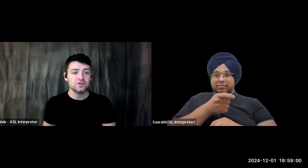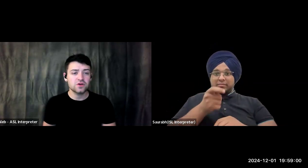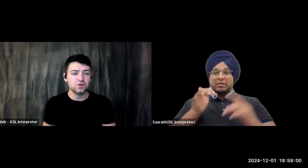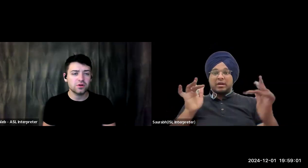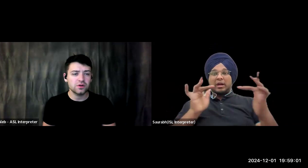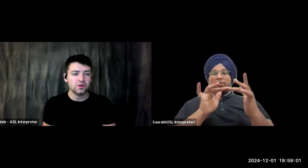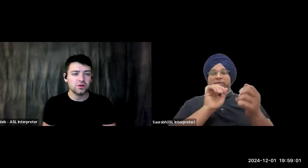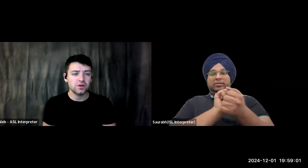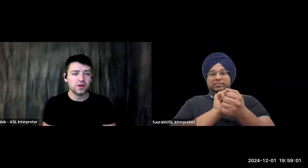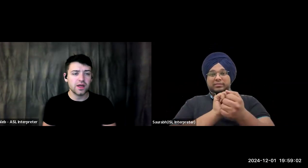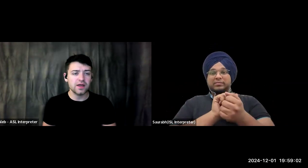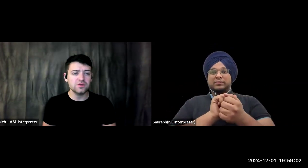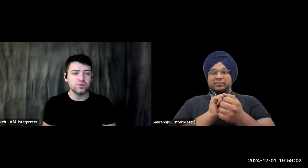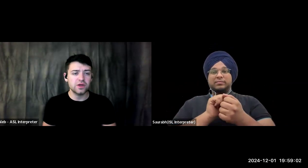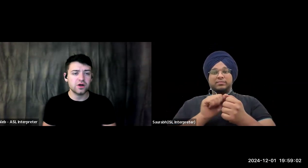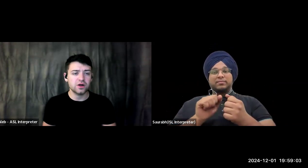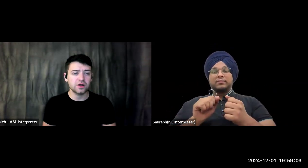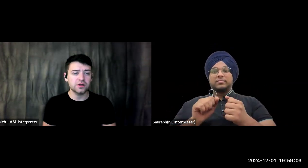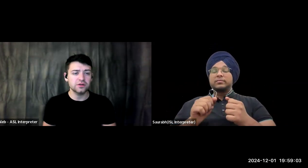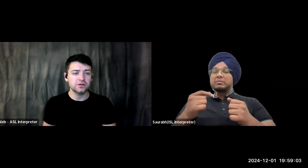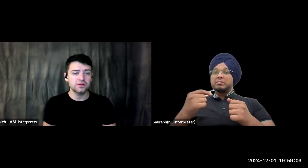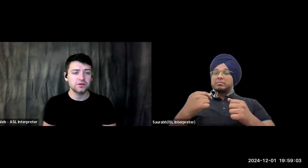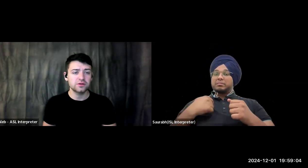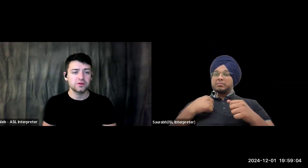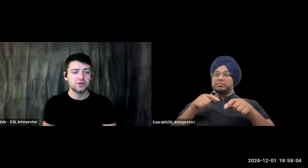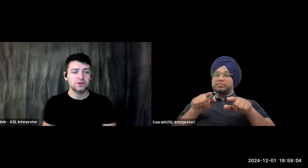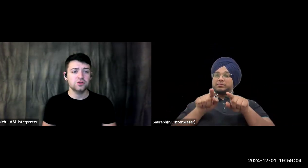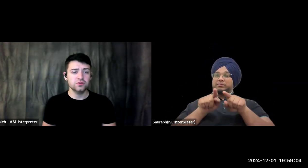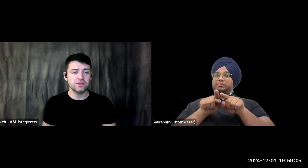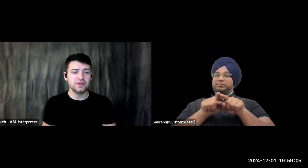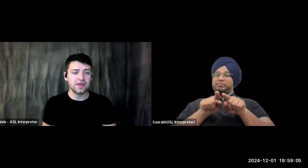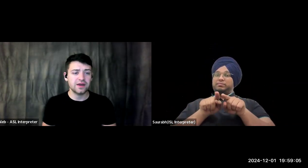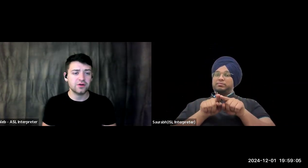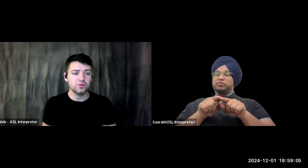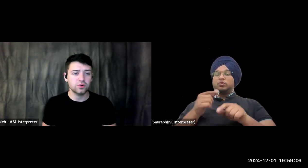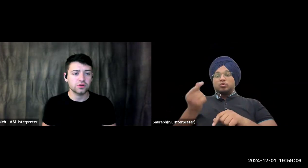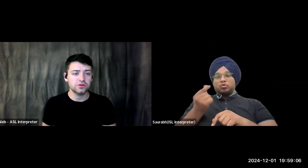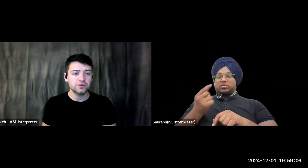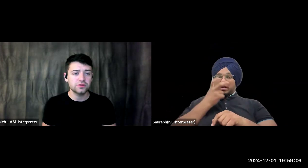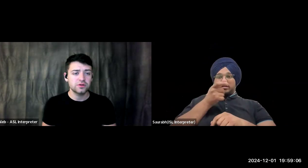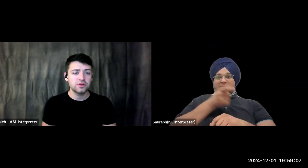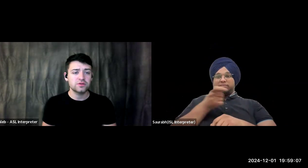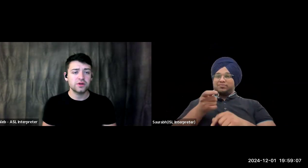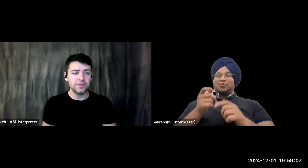So as we are using the cane out in the world.